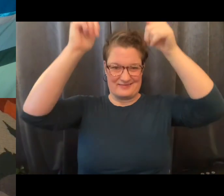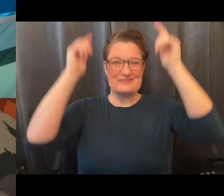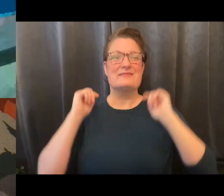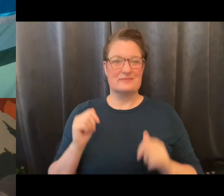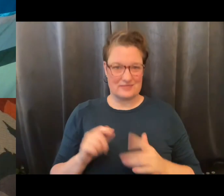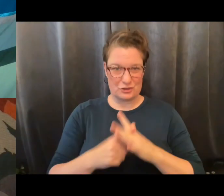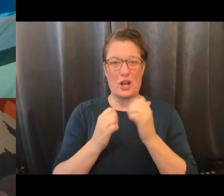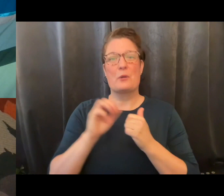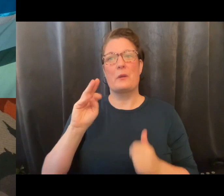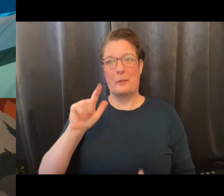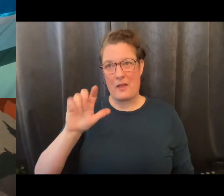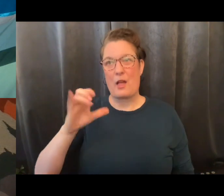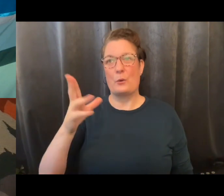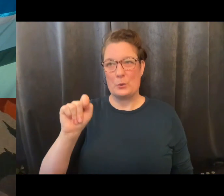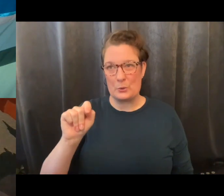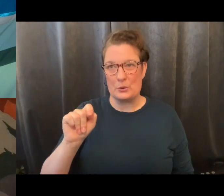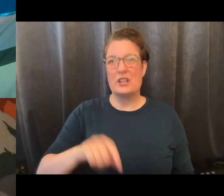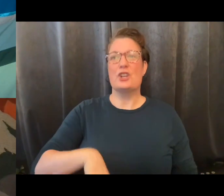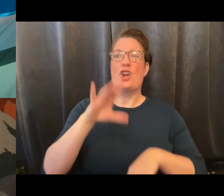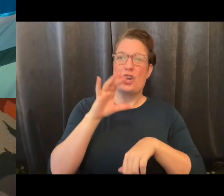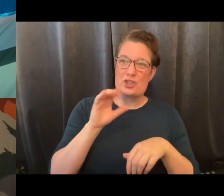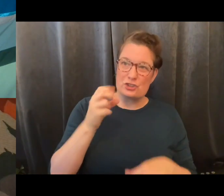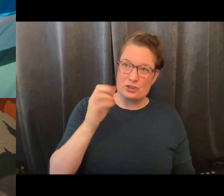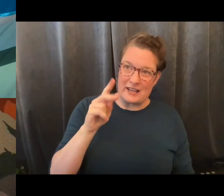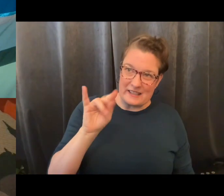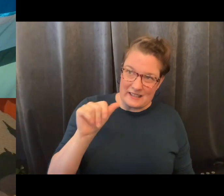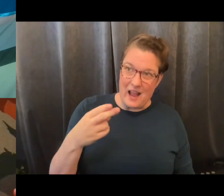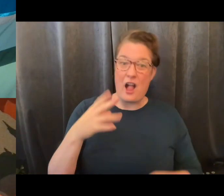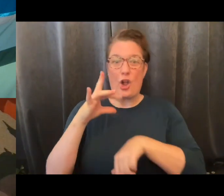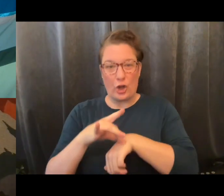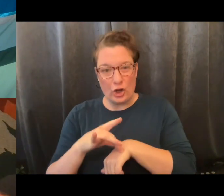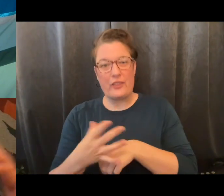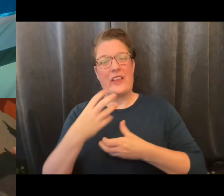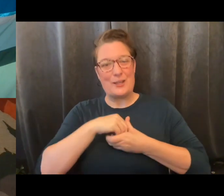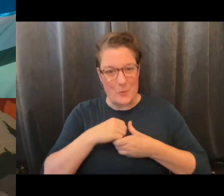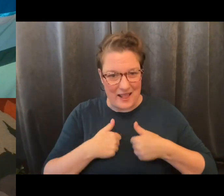move up through all those different energies so that we're then ready for